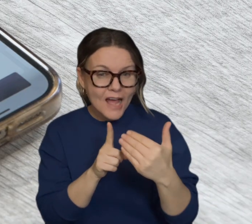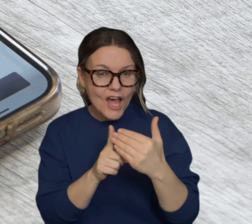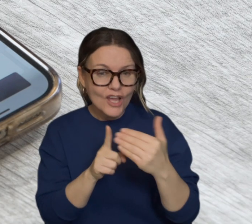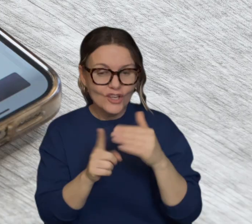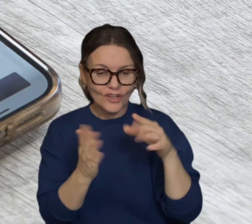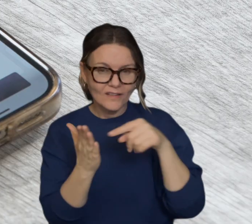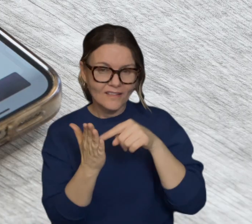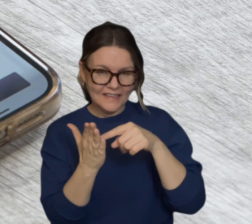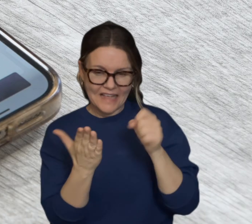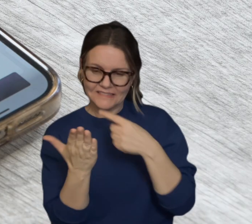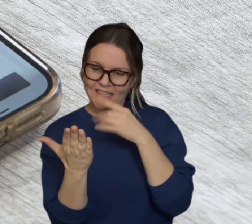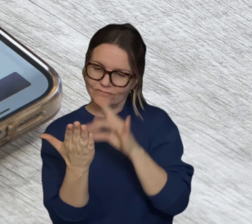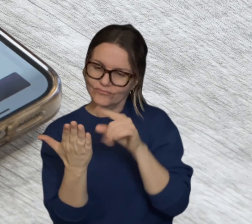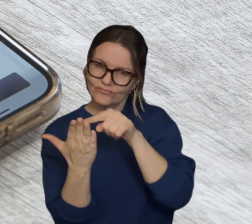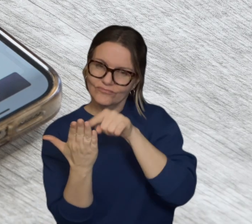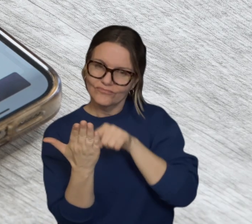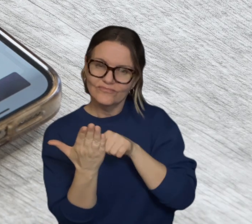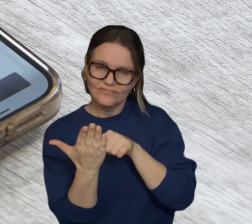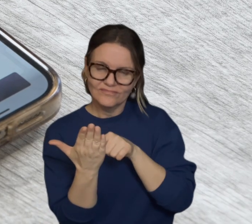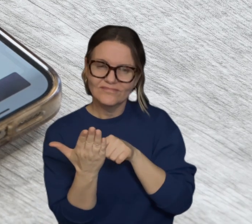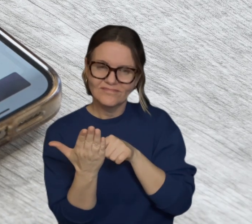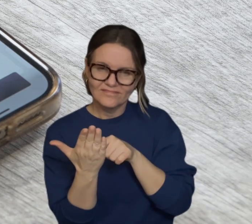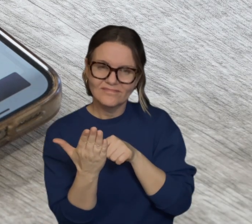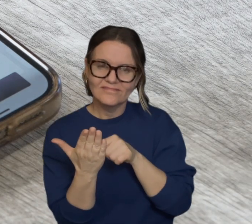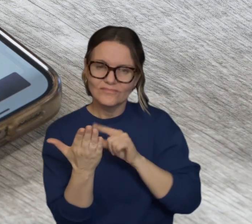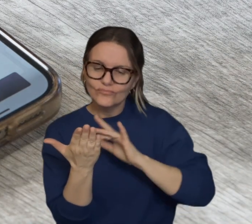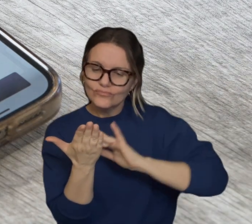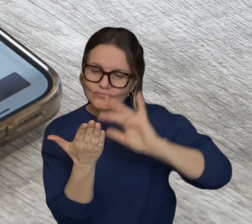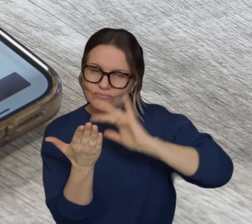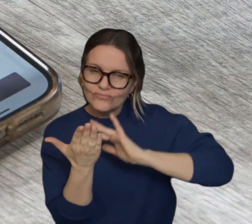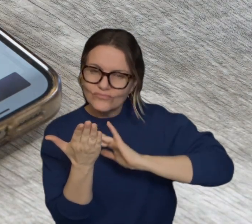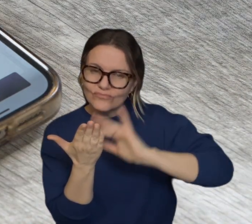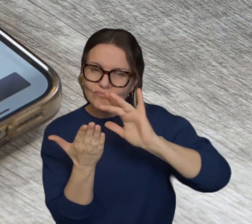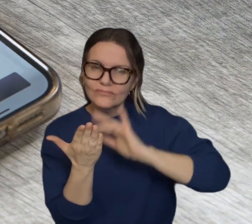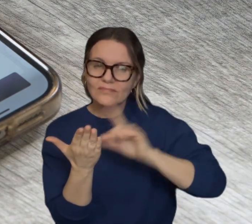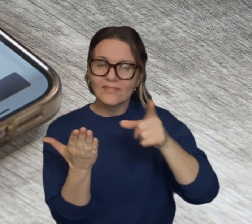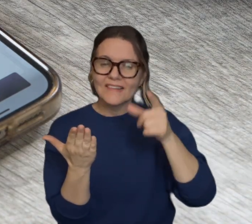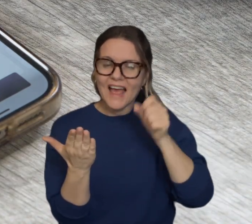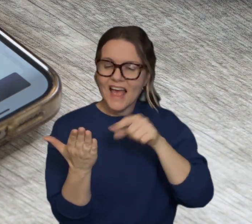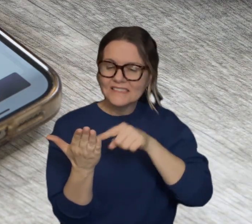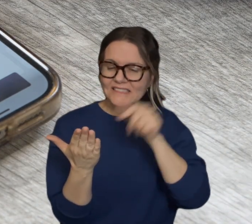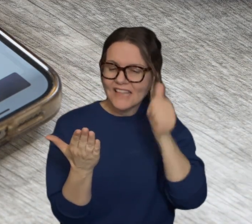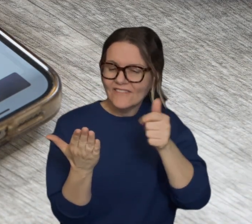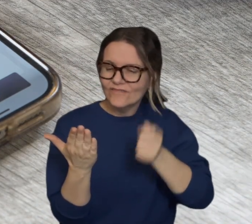set up the pump if you need a reminder on your home screen it will show you your last session